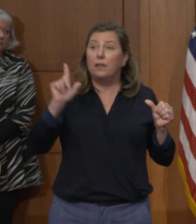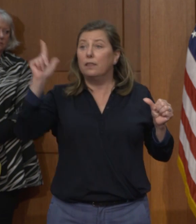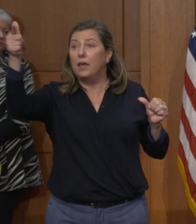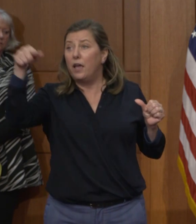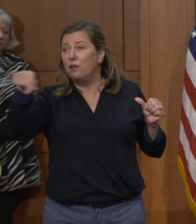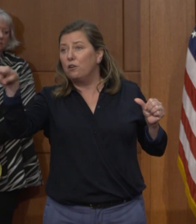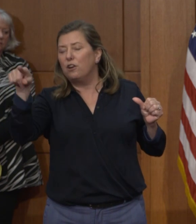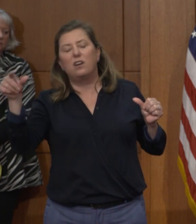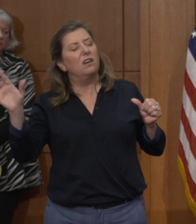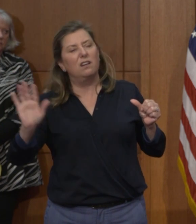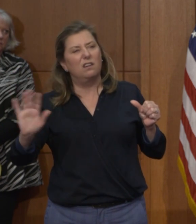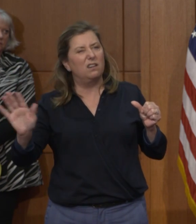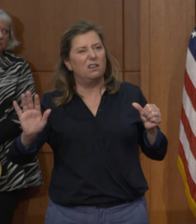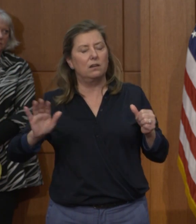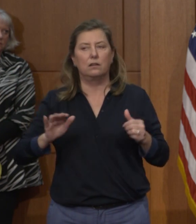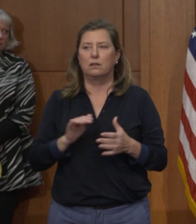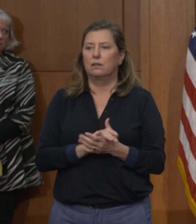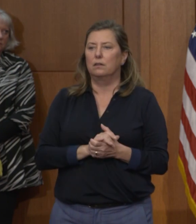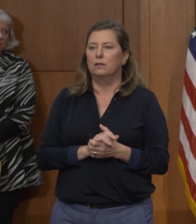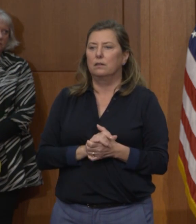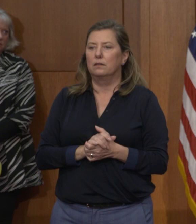and doing this as, as the, the name of our Virginia is a Commonwealth. Um,